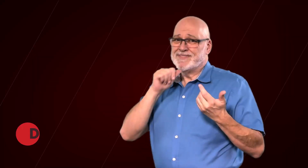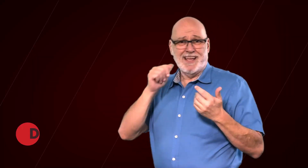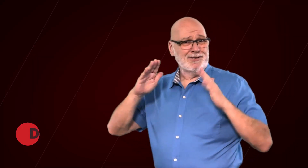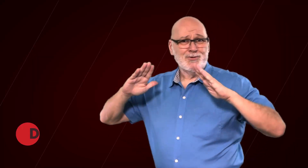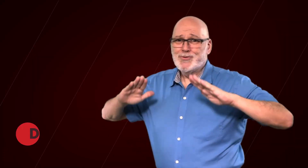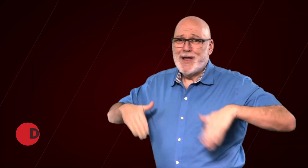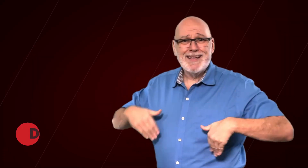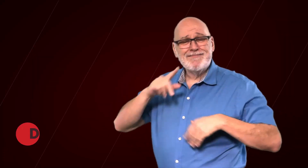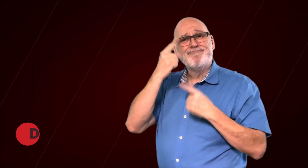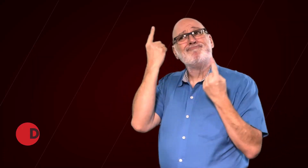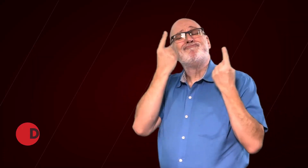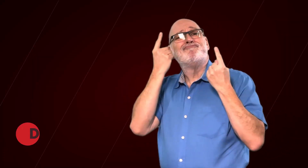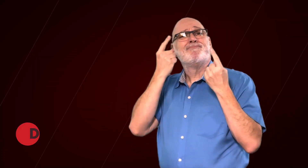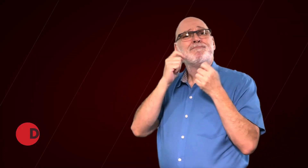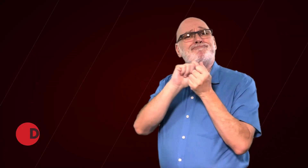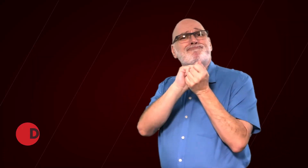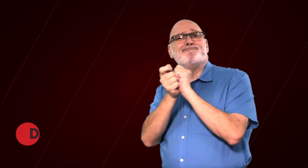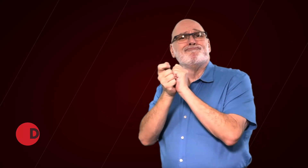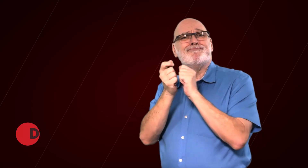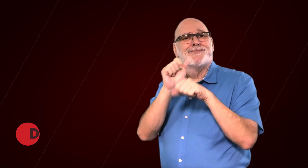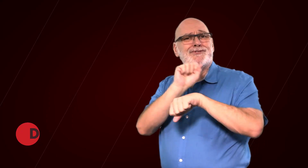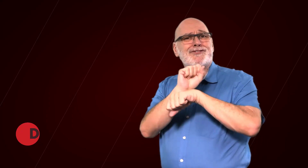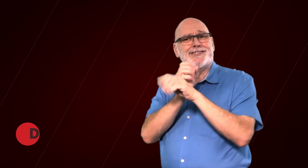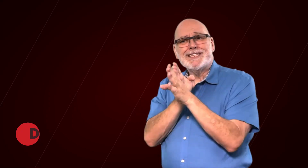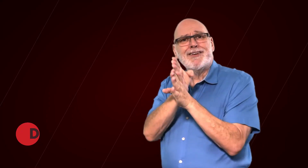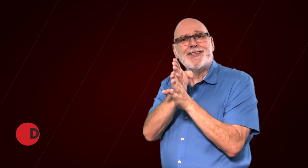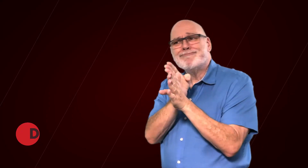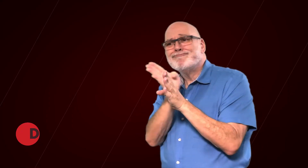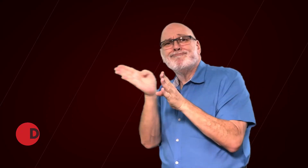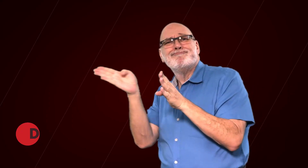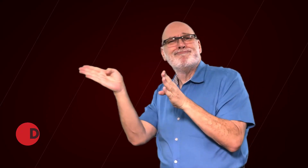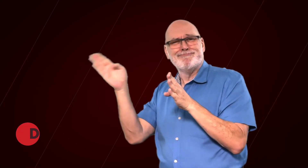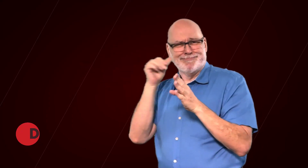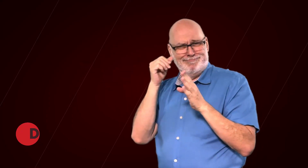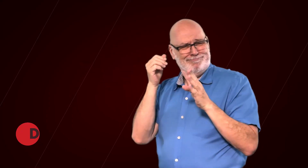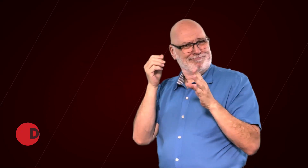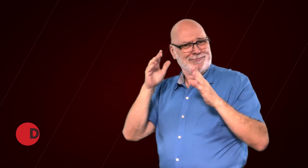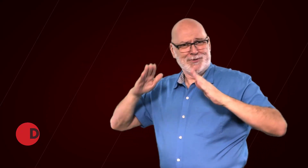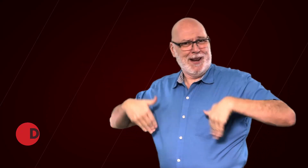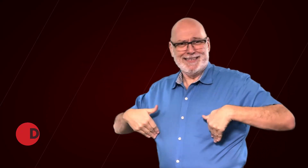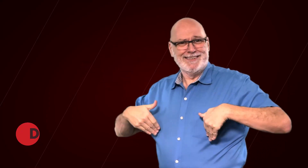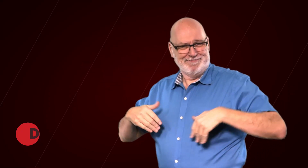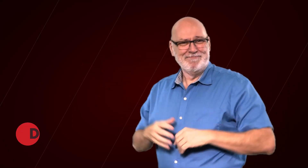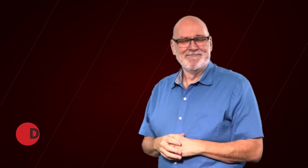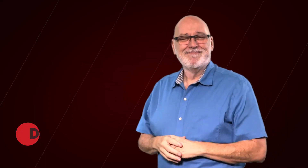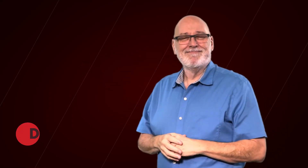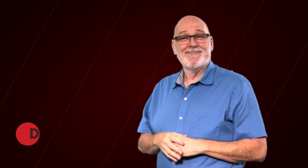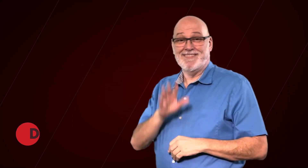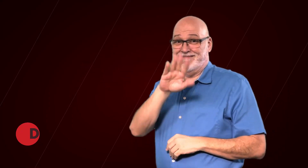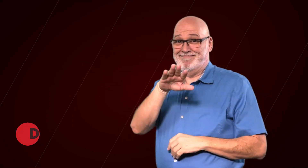[Anselmo]: It’s not too late to reconsider making a career change.